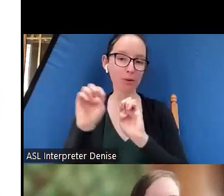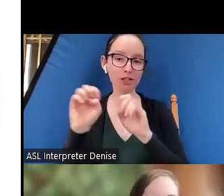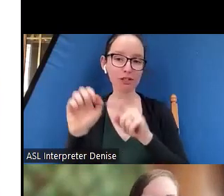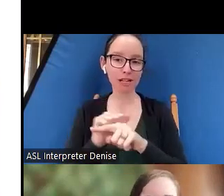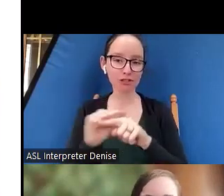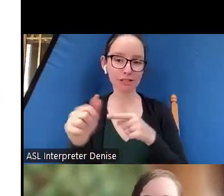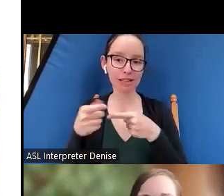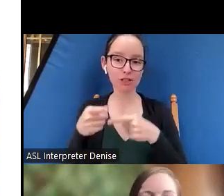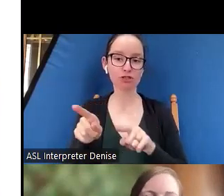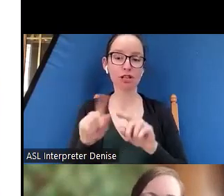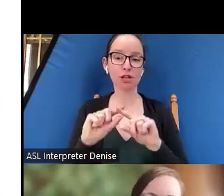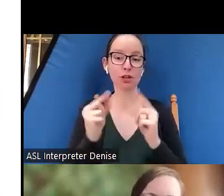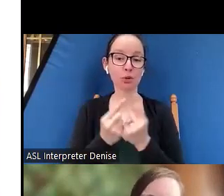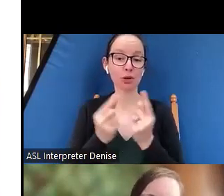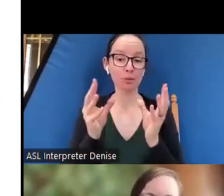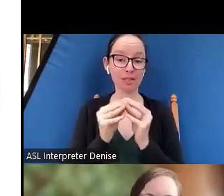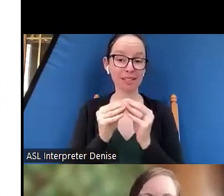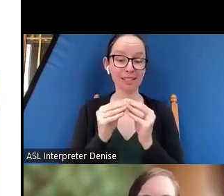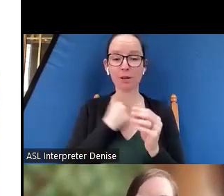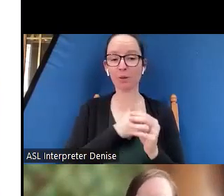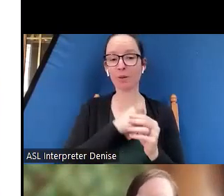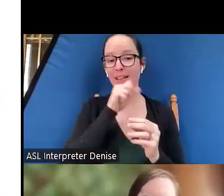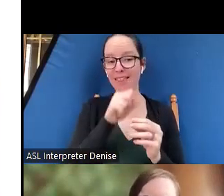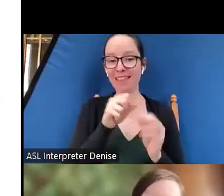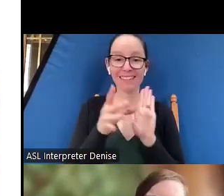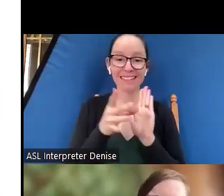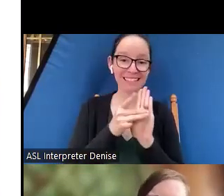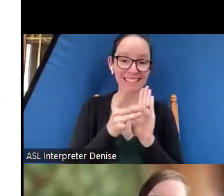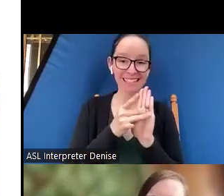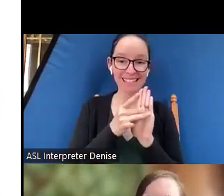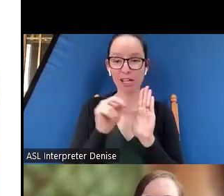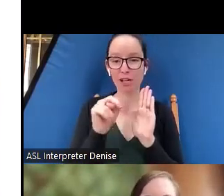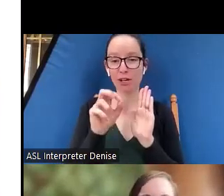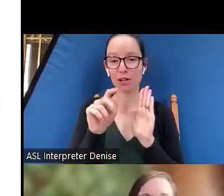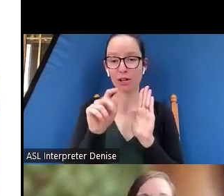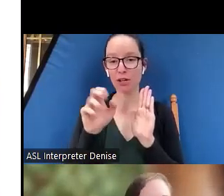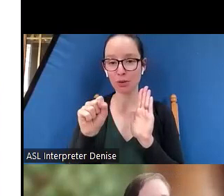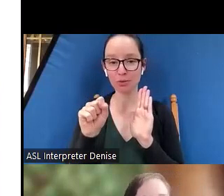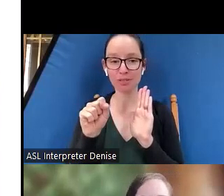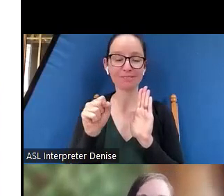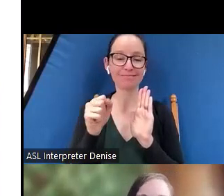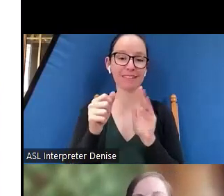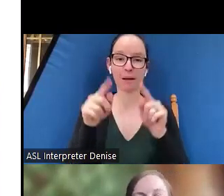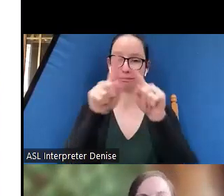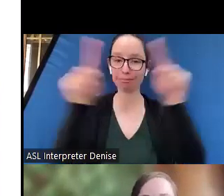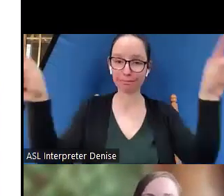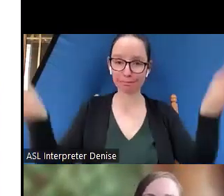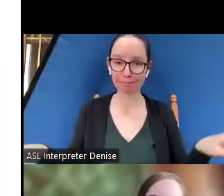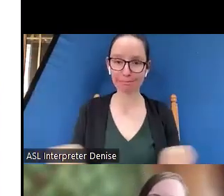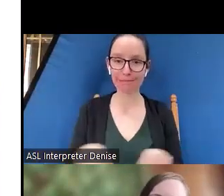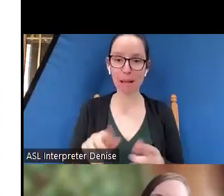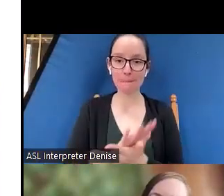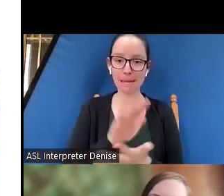We love love sticky notes and butcher paper in our in our team. So anytime you can get people writing and moving around and